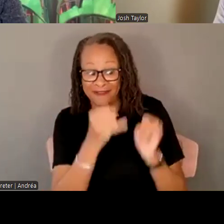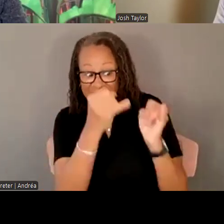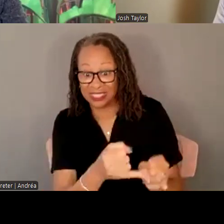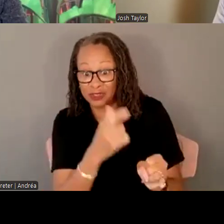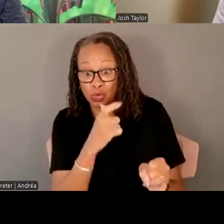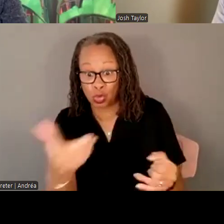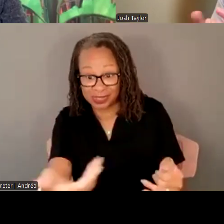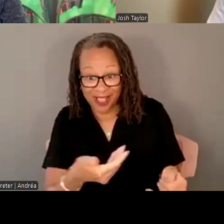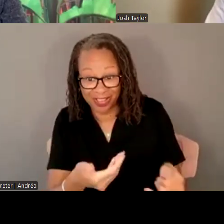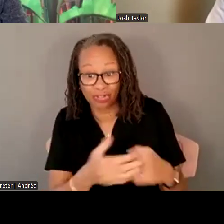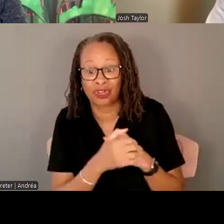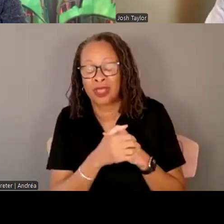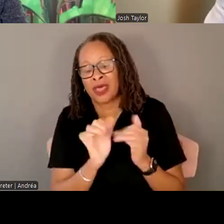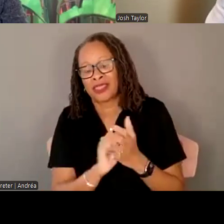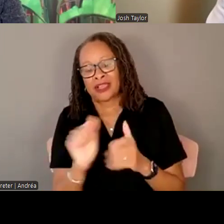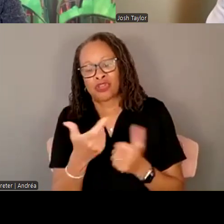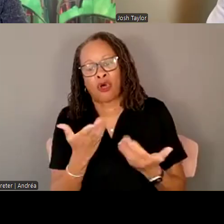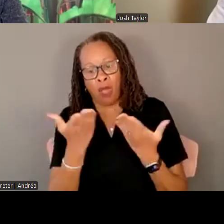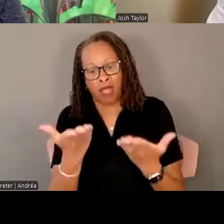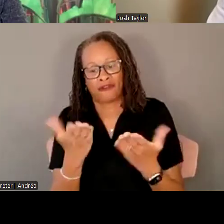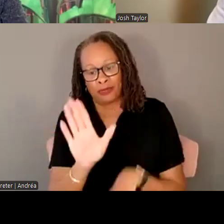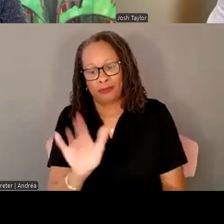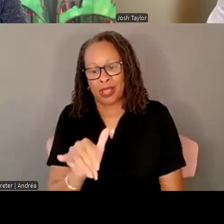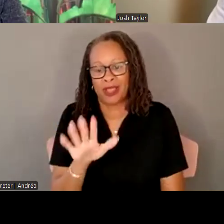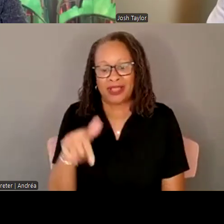and that's all offered by these agencies.